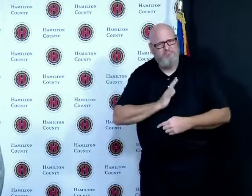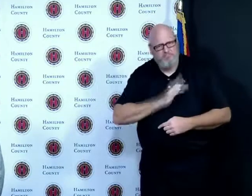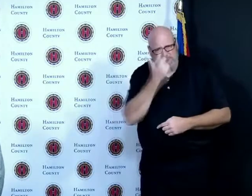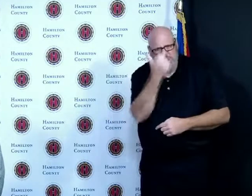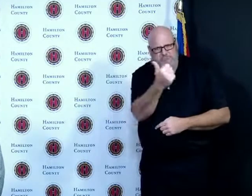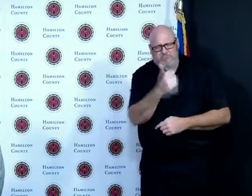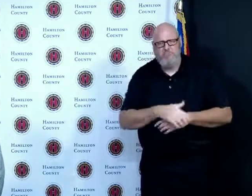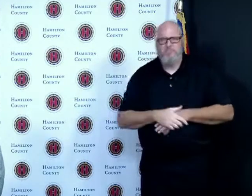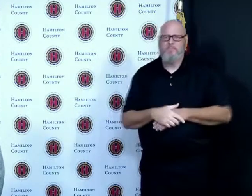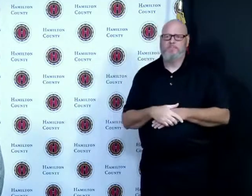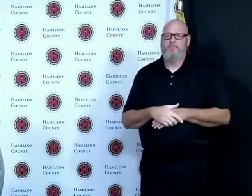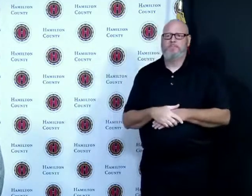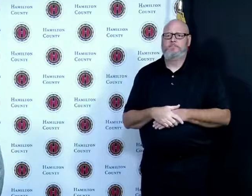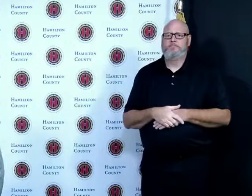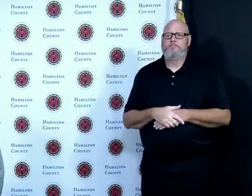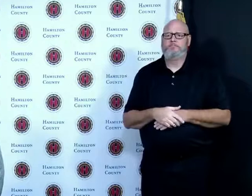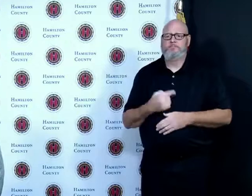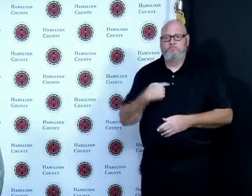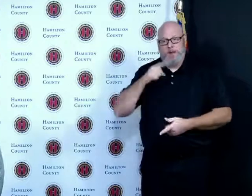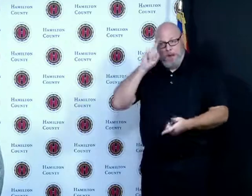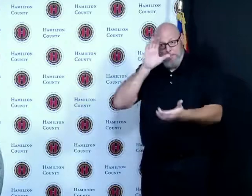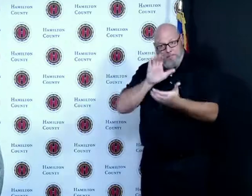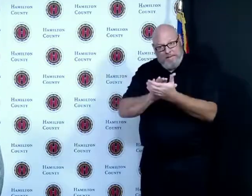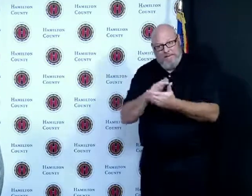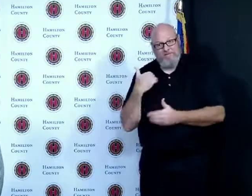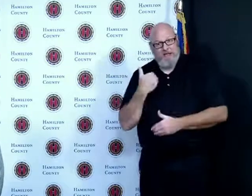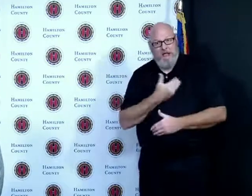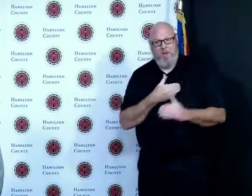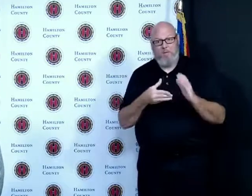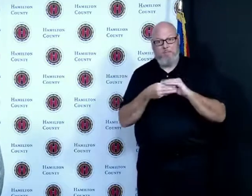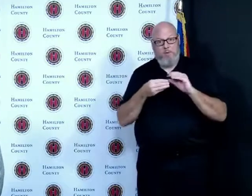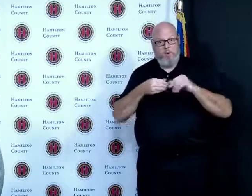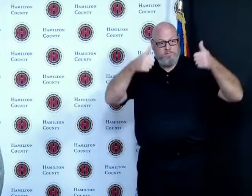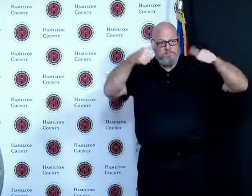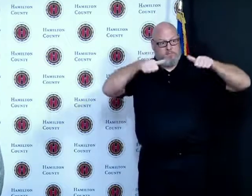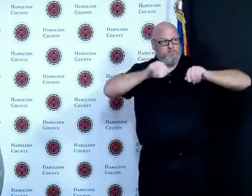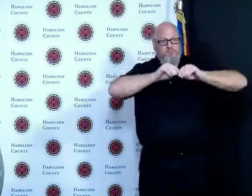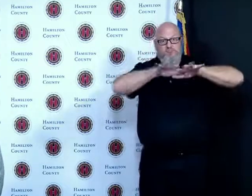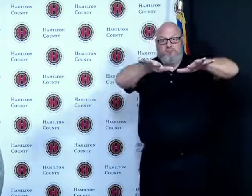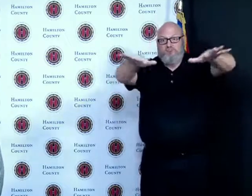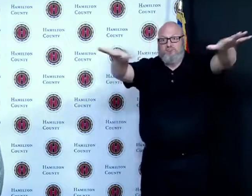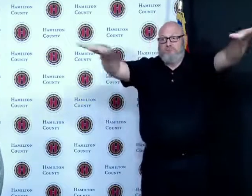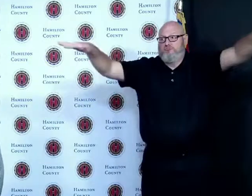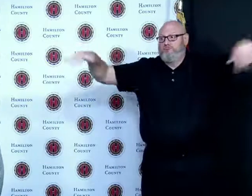the message that we have launched with over 60 organizations and with our partners and saying we